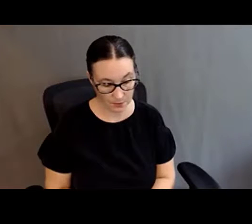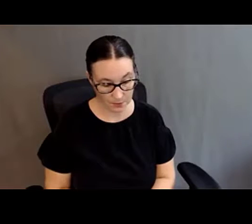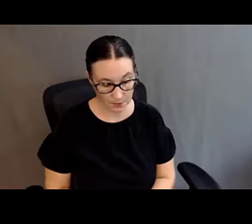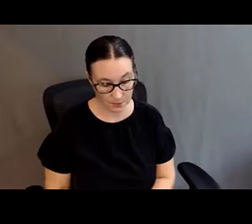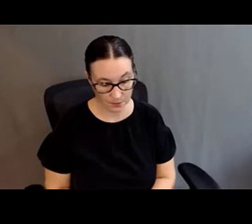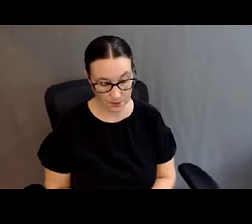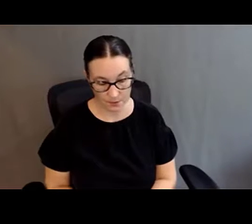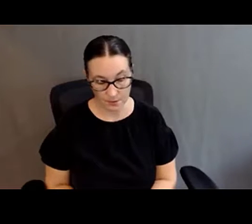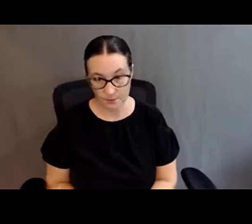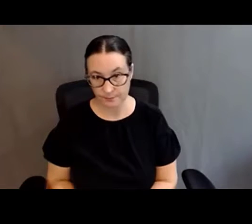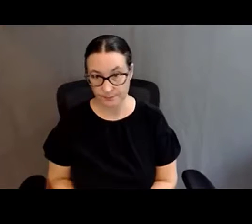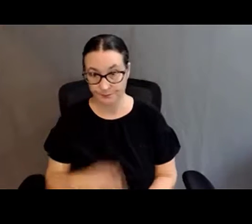Hi, all, welcome back.